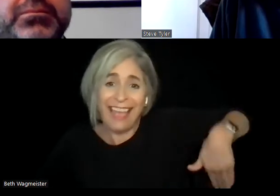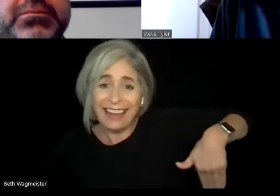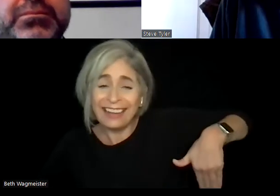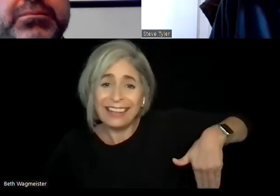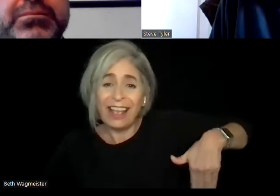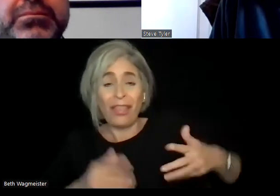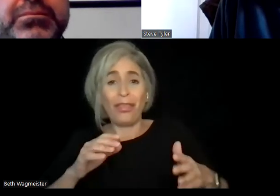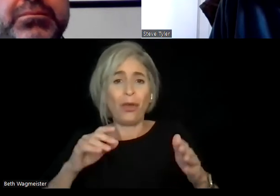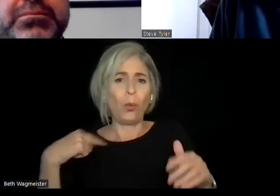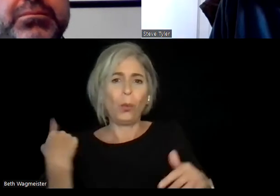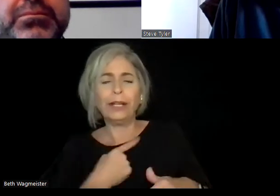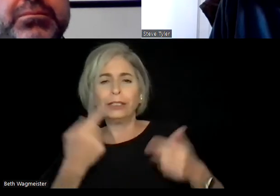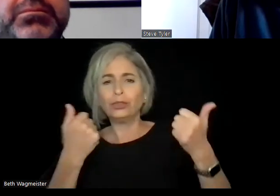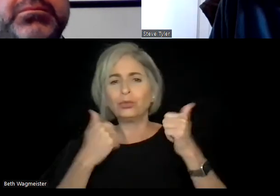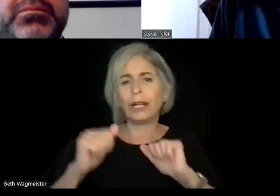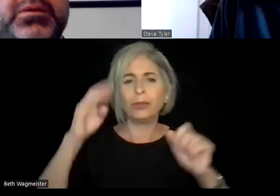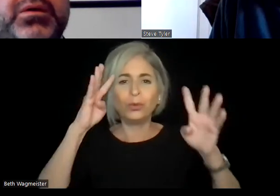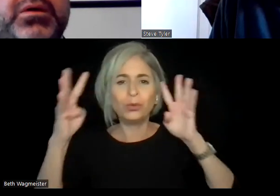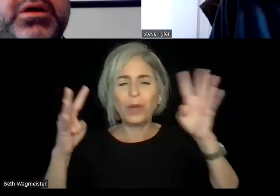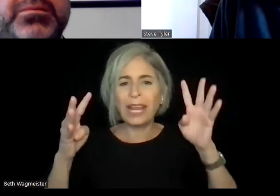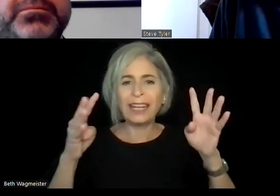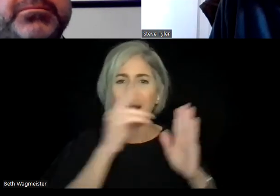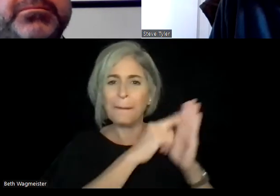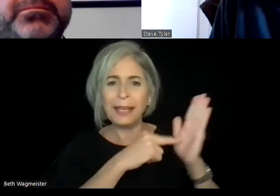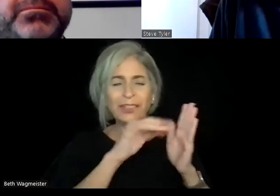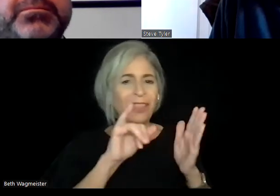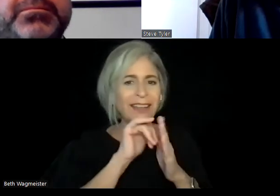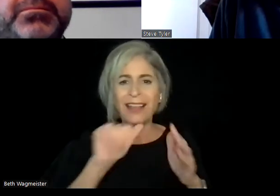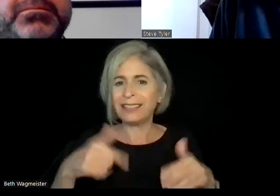this scenario where these things don't yet exist or the world we're trying to